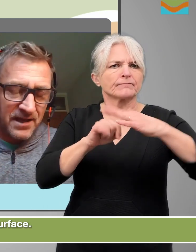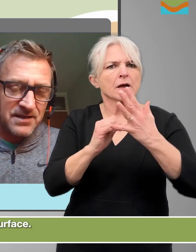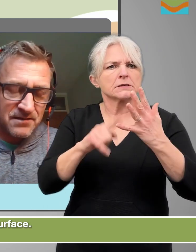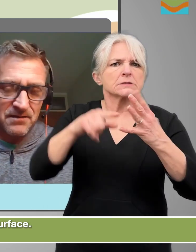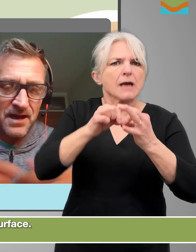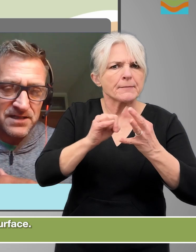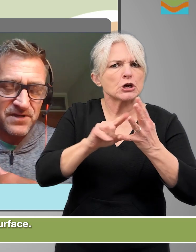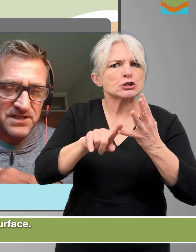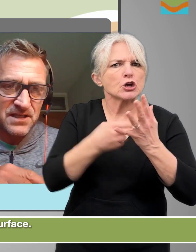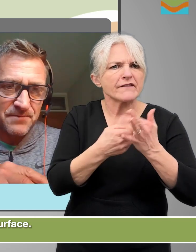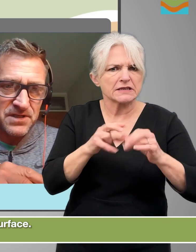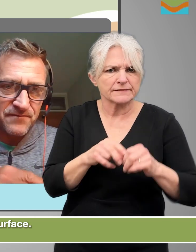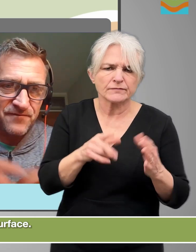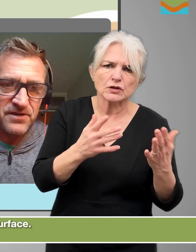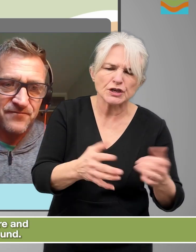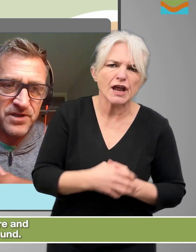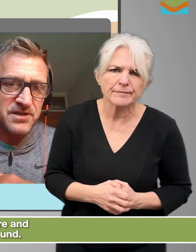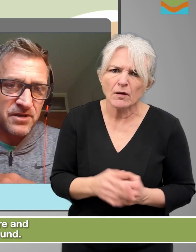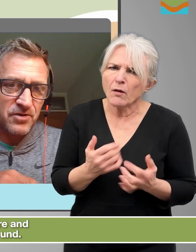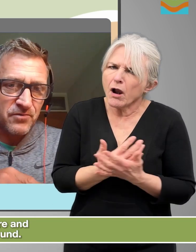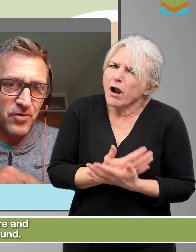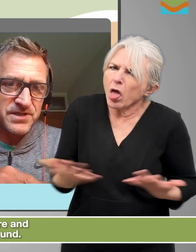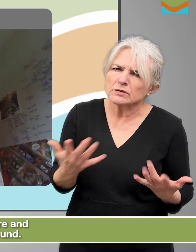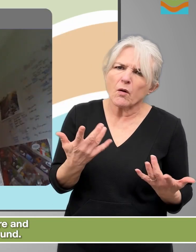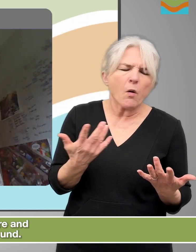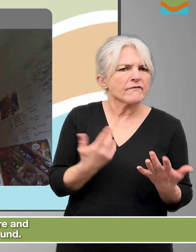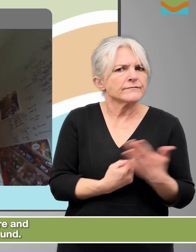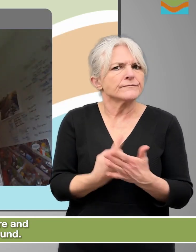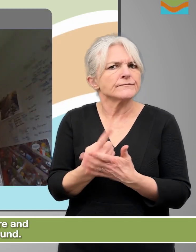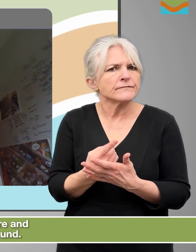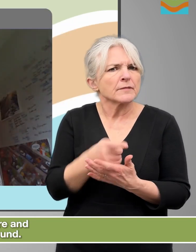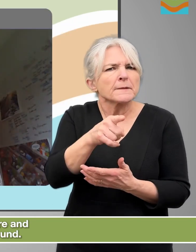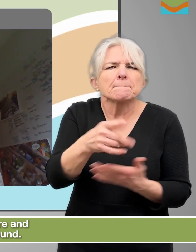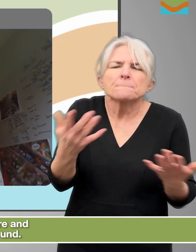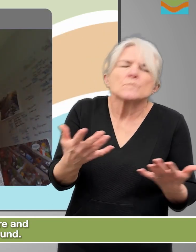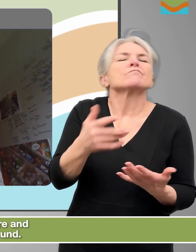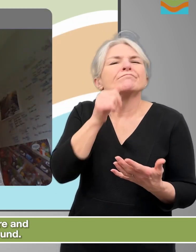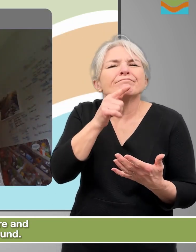regulate activities in the subsurface. First of all, you need to know what's there and that sounds very, very profound.